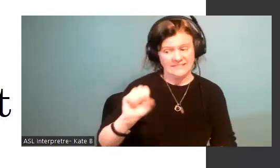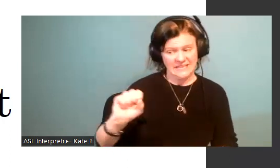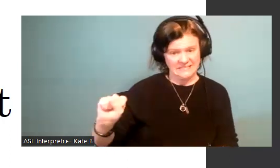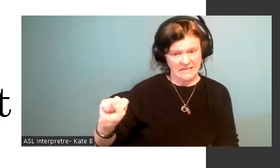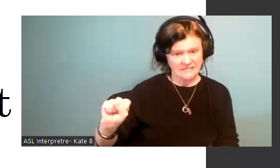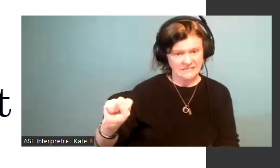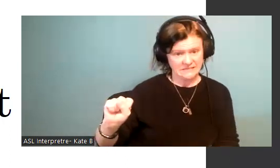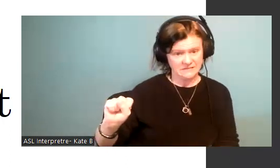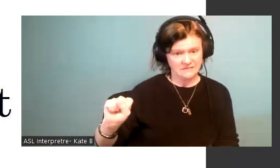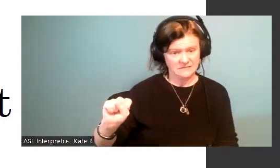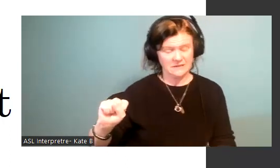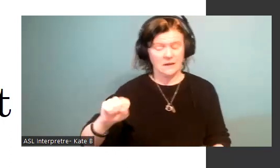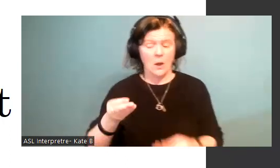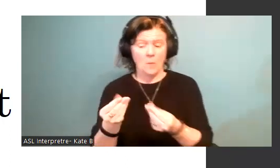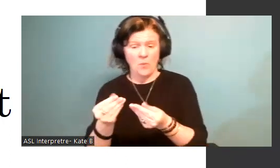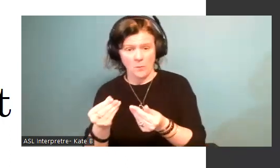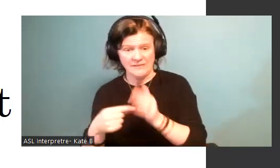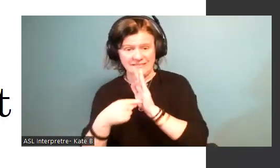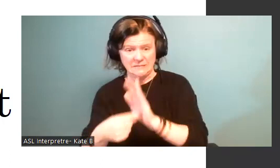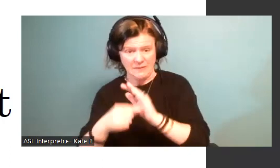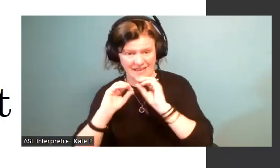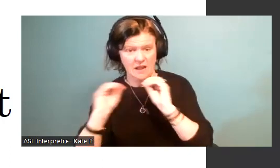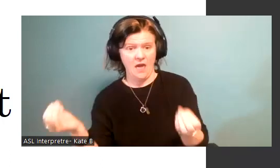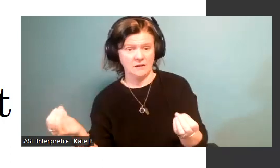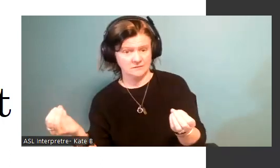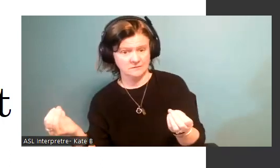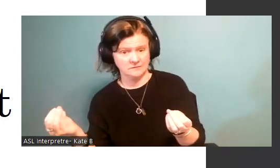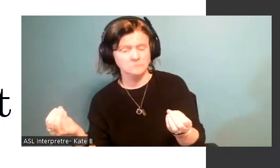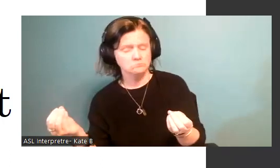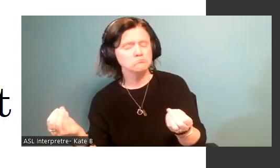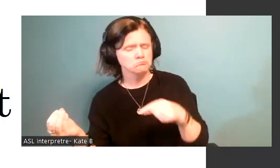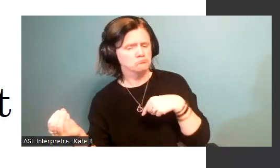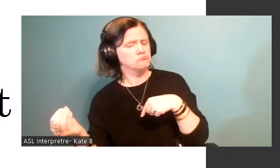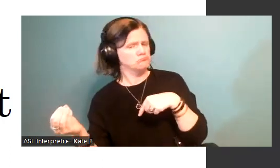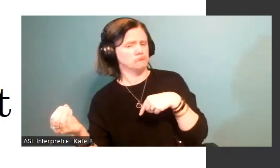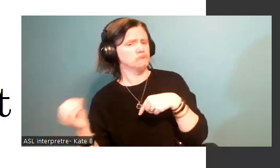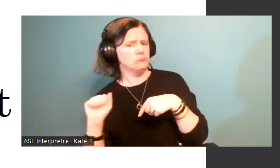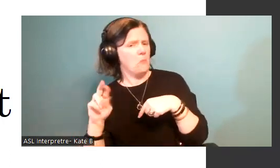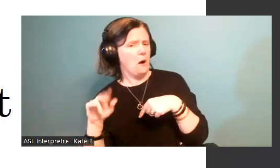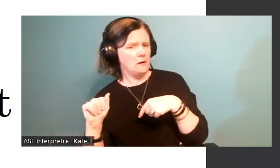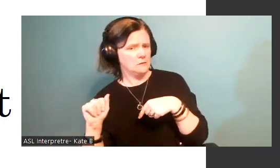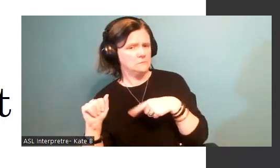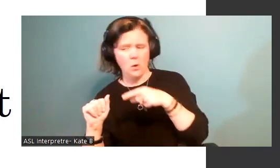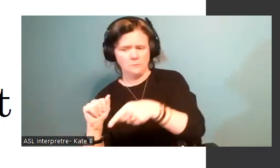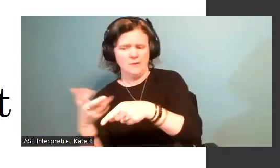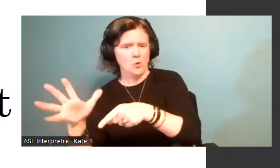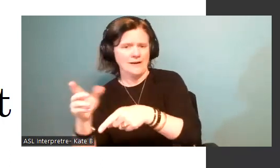they are visually hidden, we need to use ARIA hidden. If you're using CSS, like property